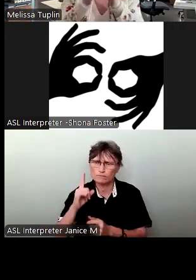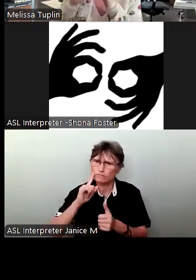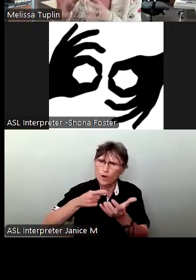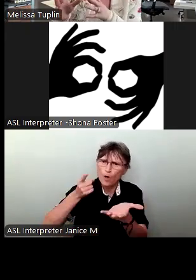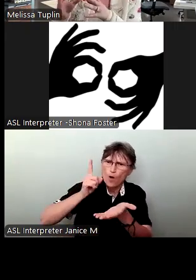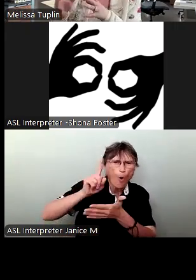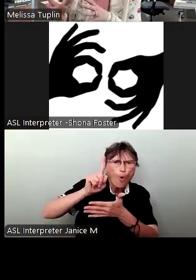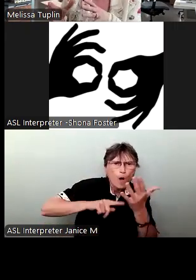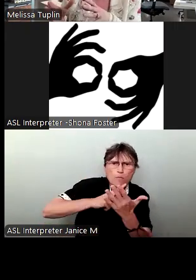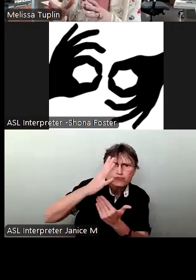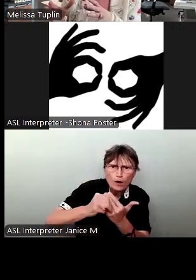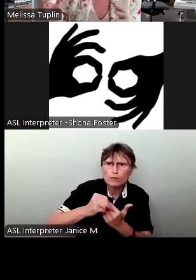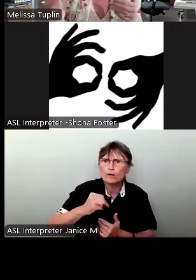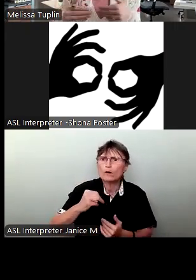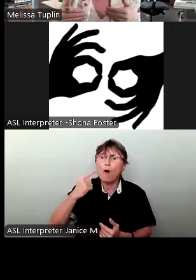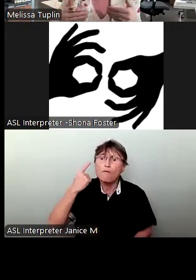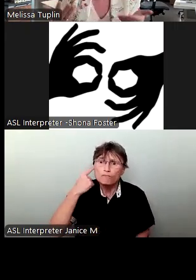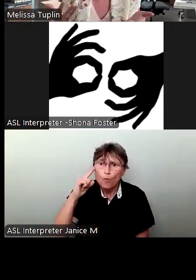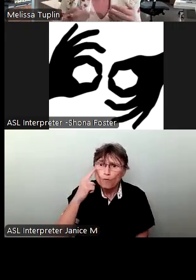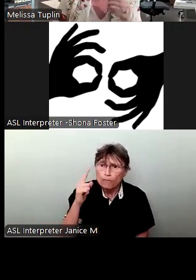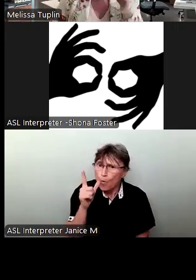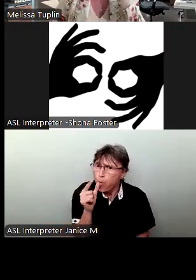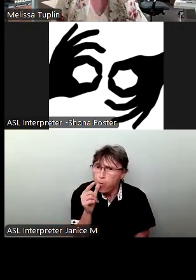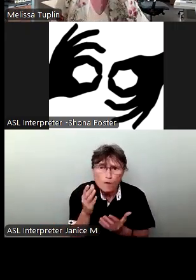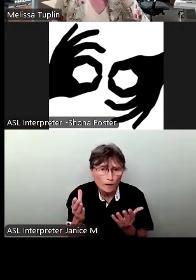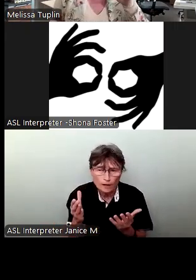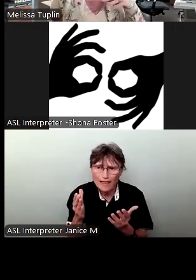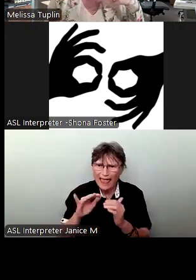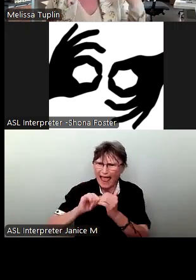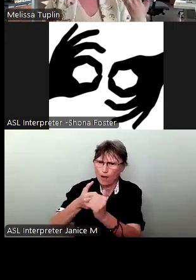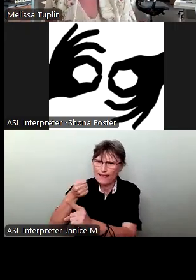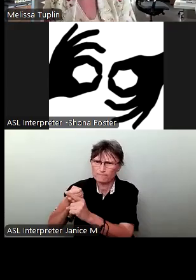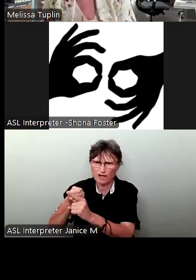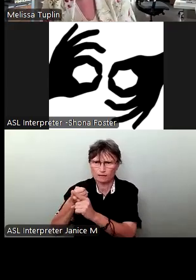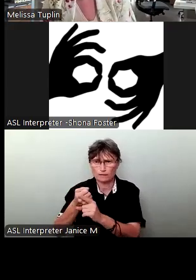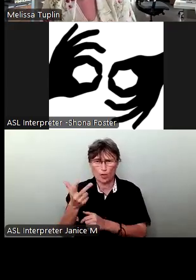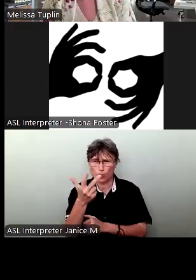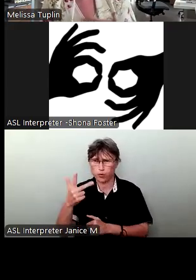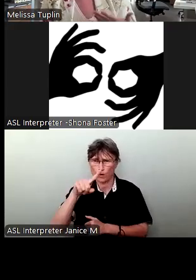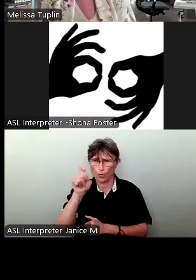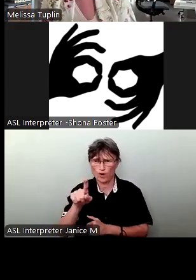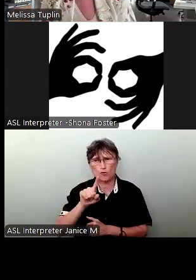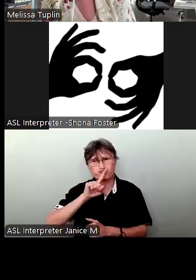and how will it impact them are really deeply linked. You've already told us what your role is